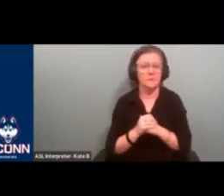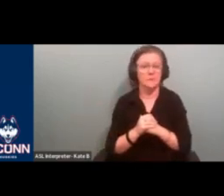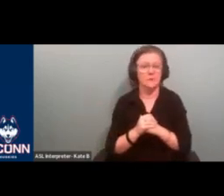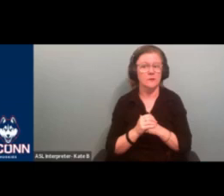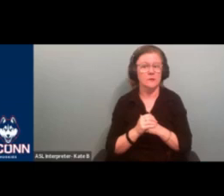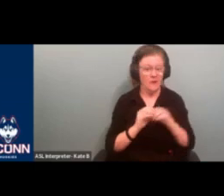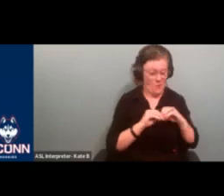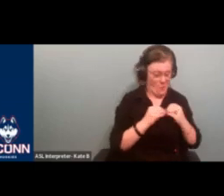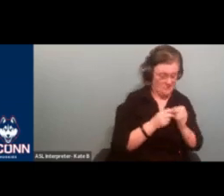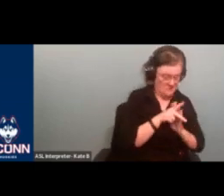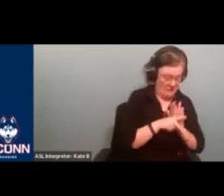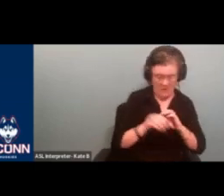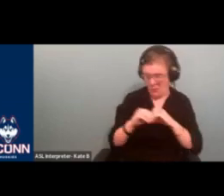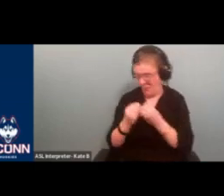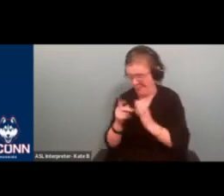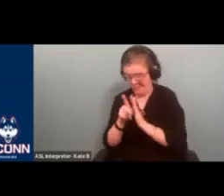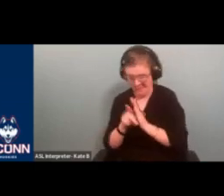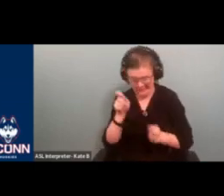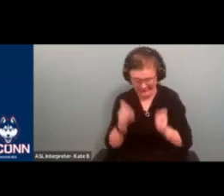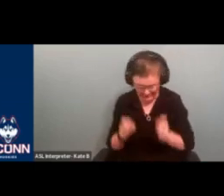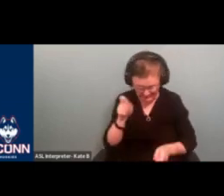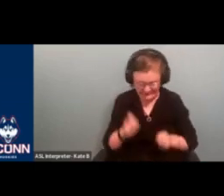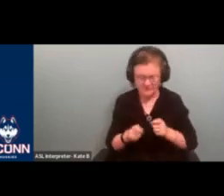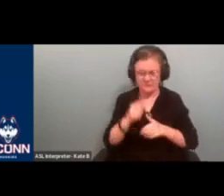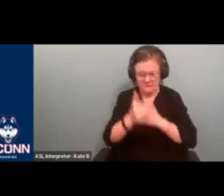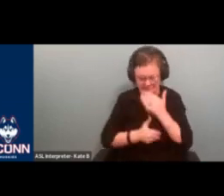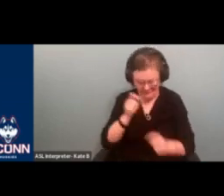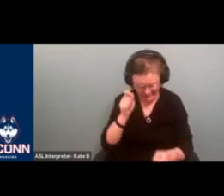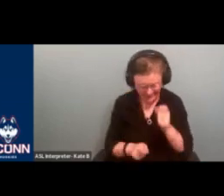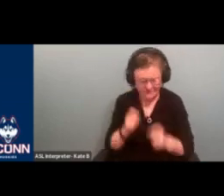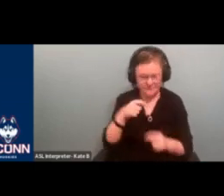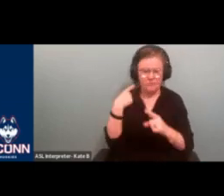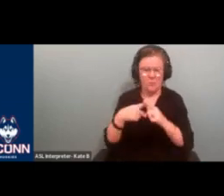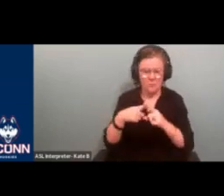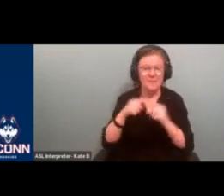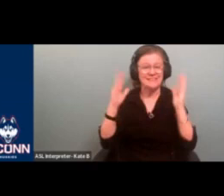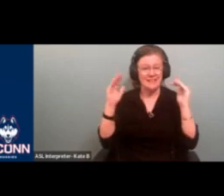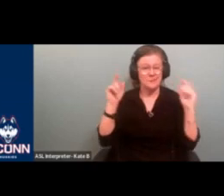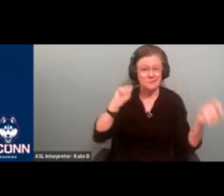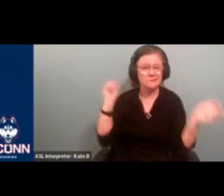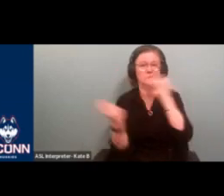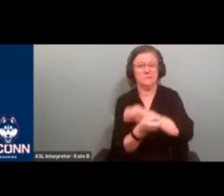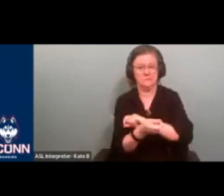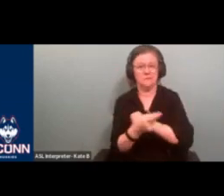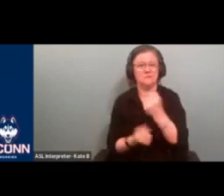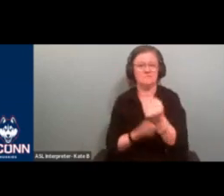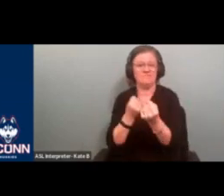their policies, procedures, and other expectations to implement and support wraparound